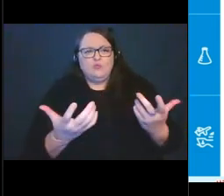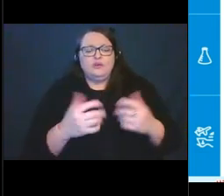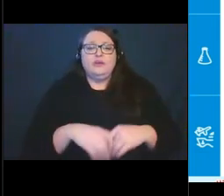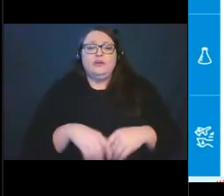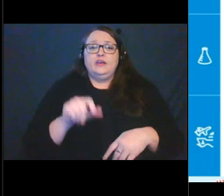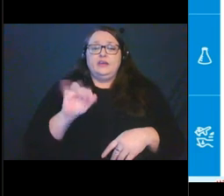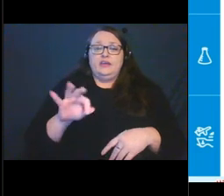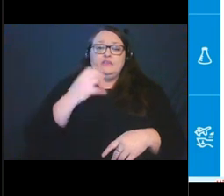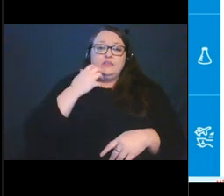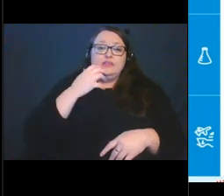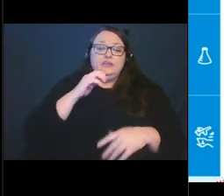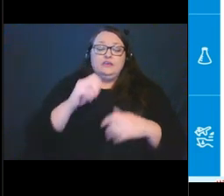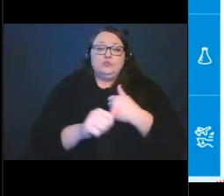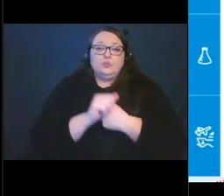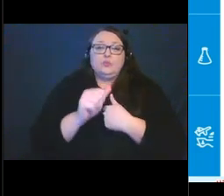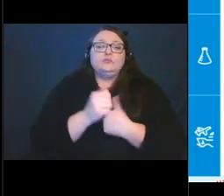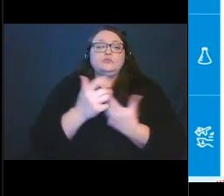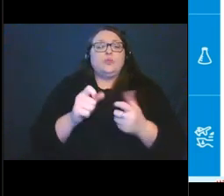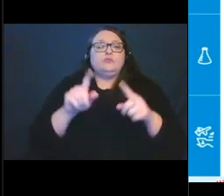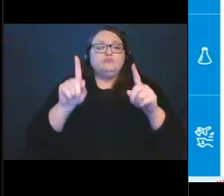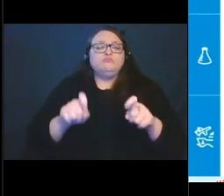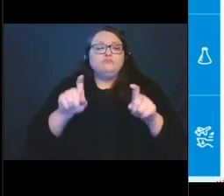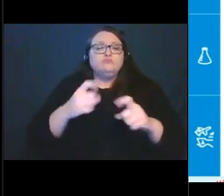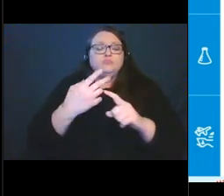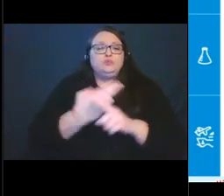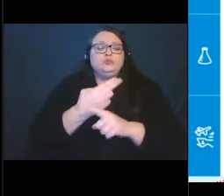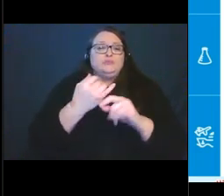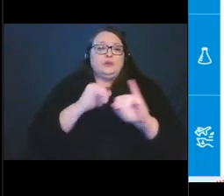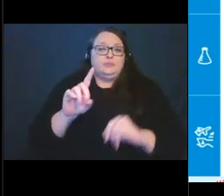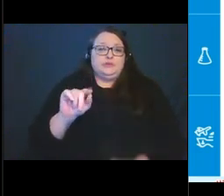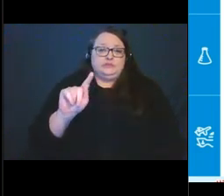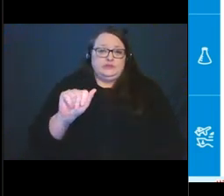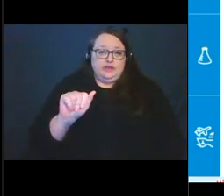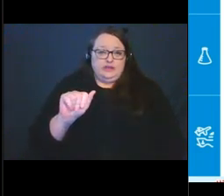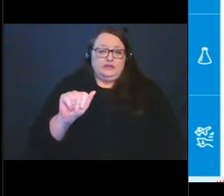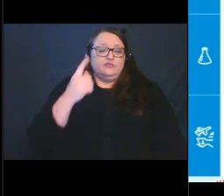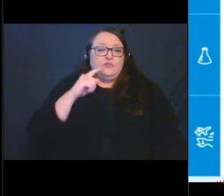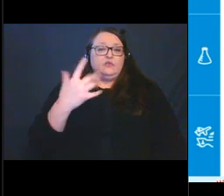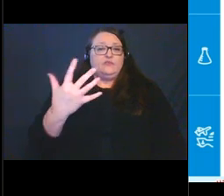we wanted to test the approach using independent data over five full seasons to generate some long